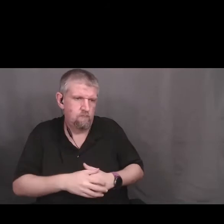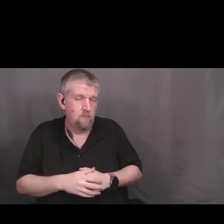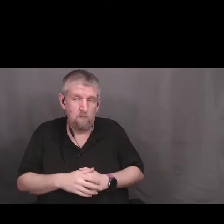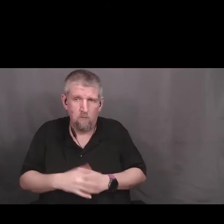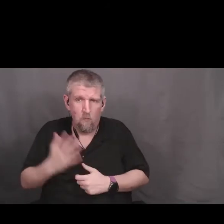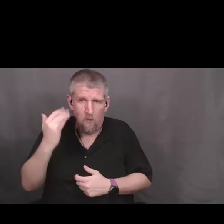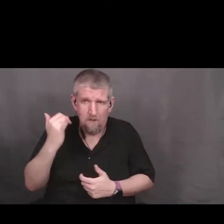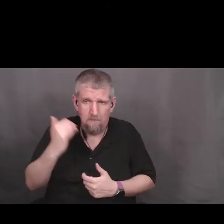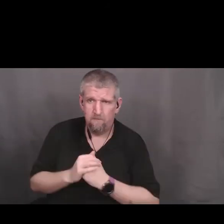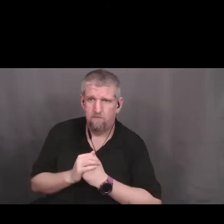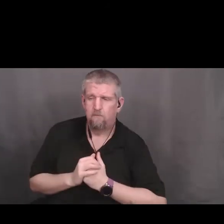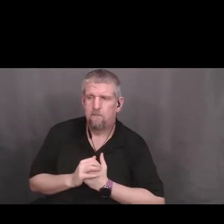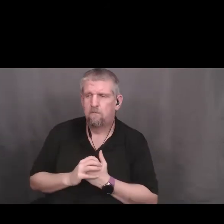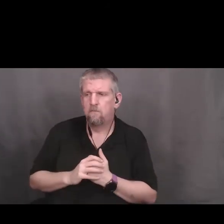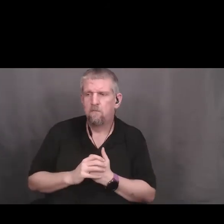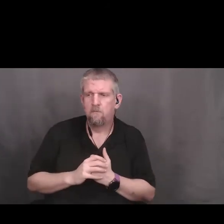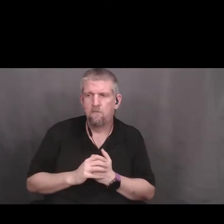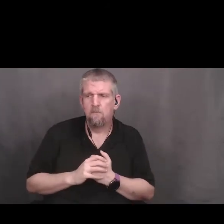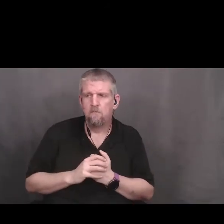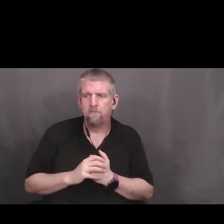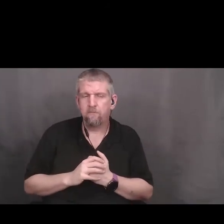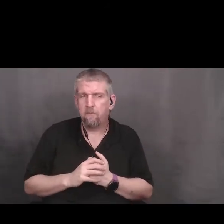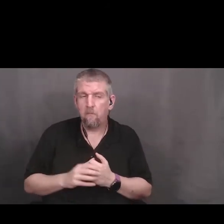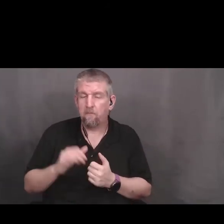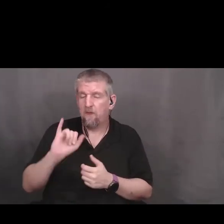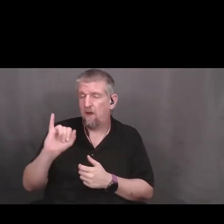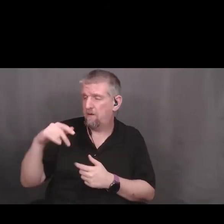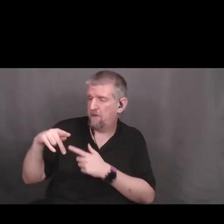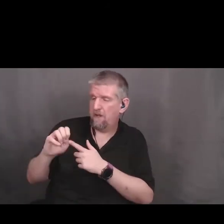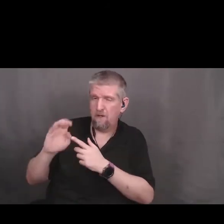is because on the individualized plan for employment or IPE,